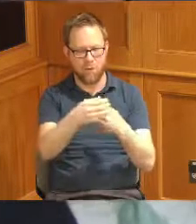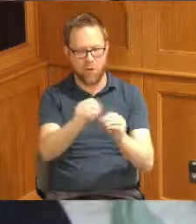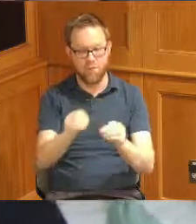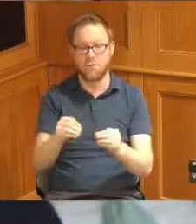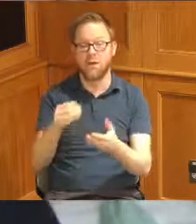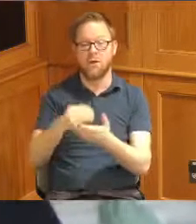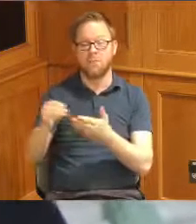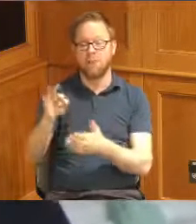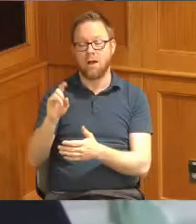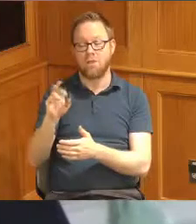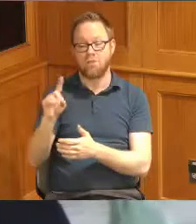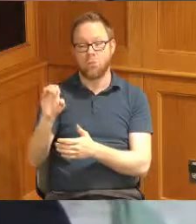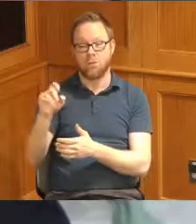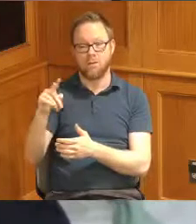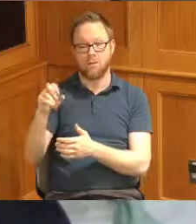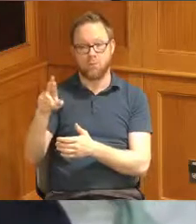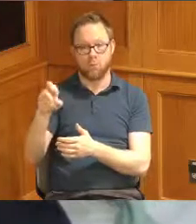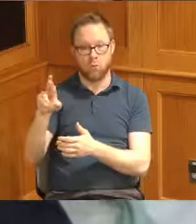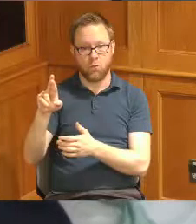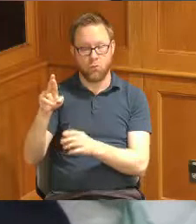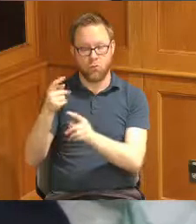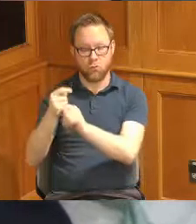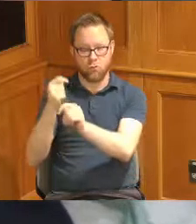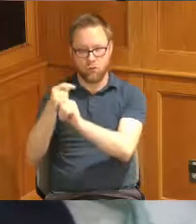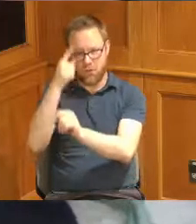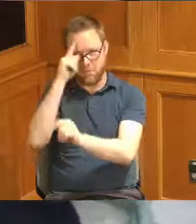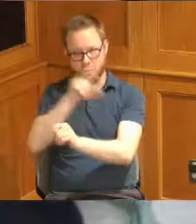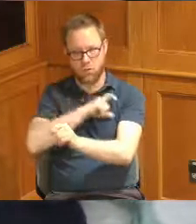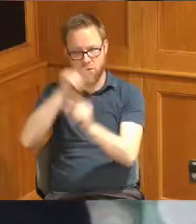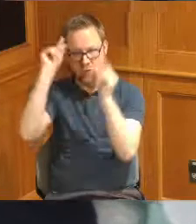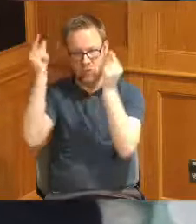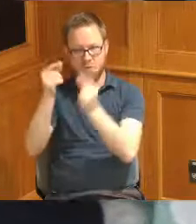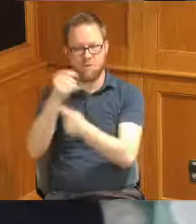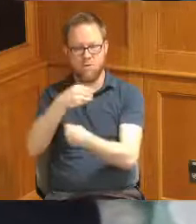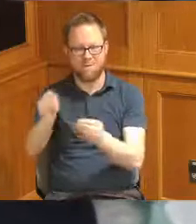office for thirty four thousand we have several items related to Job and Family Services item